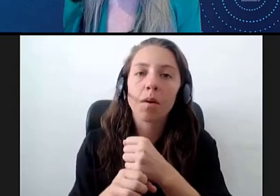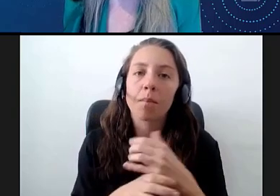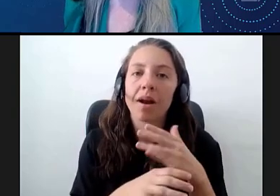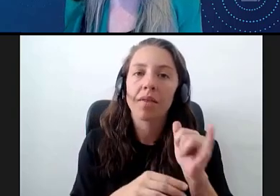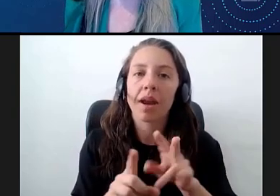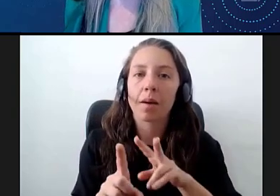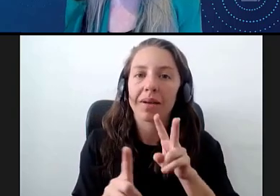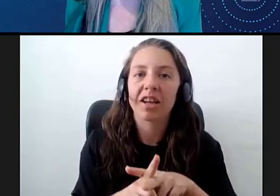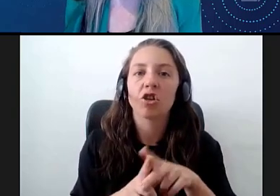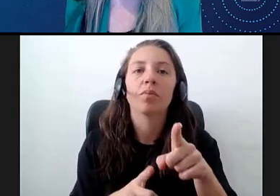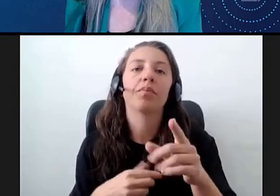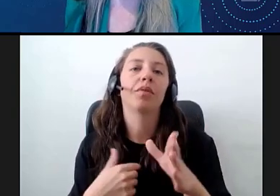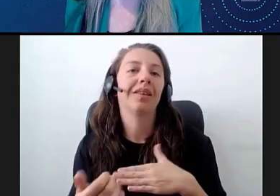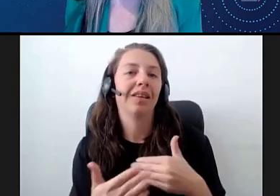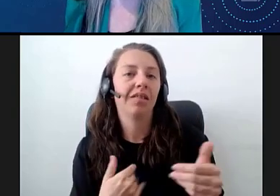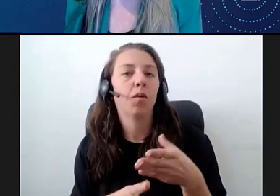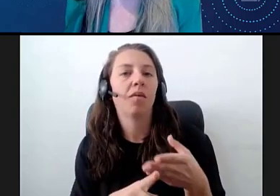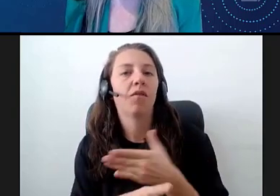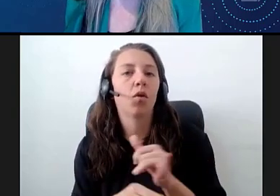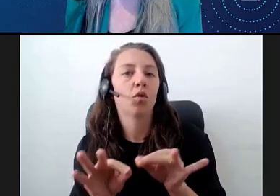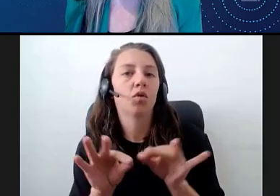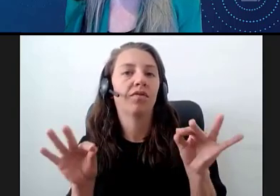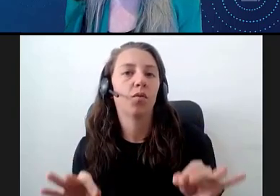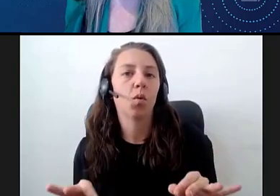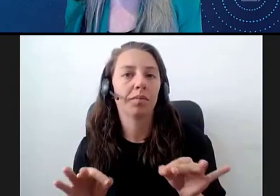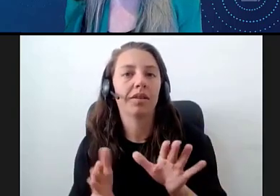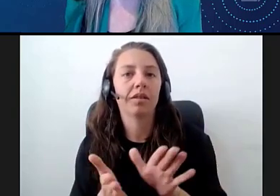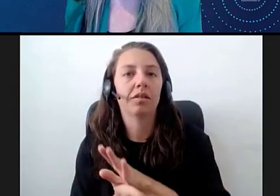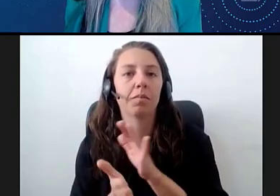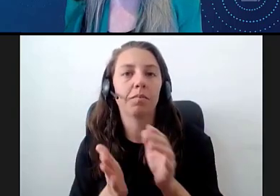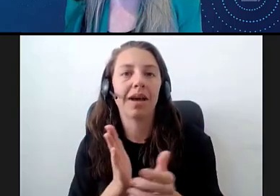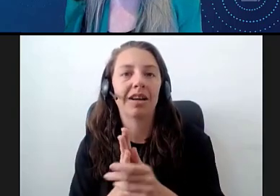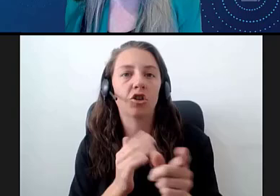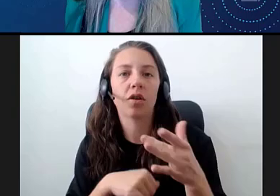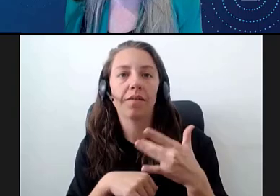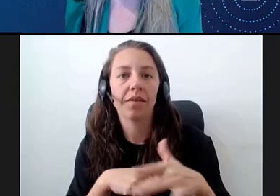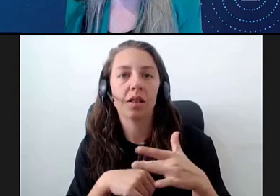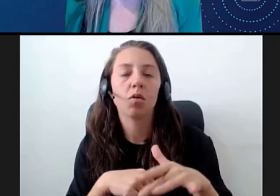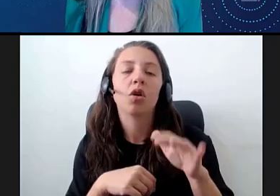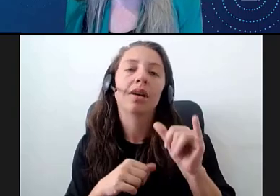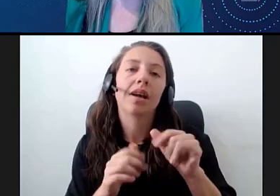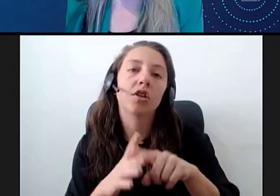even before those new forms packages become available, applicants can go ahead and begin drafting applications